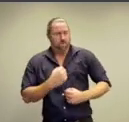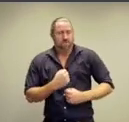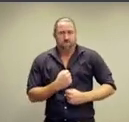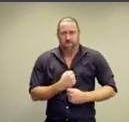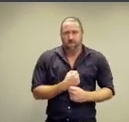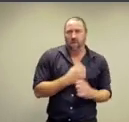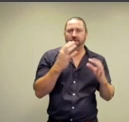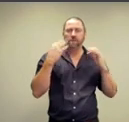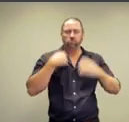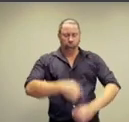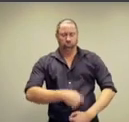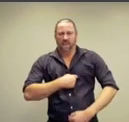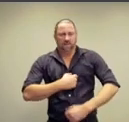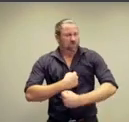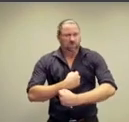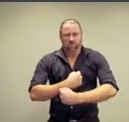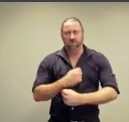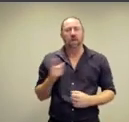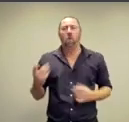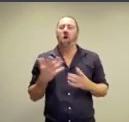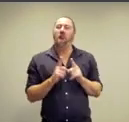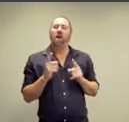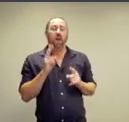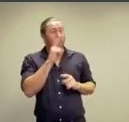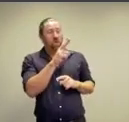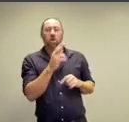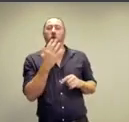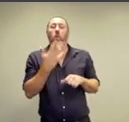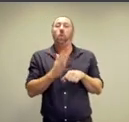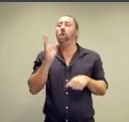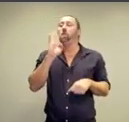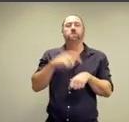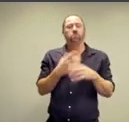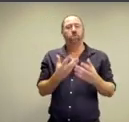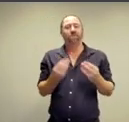that rigid Schott Perfecto